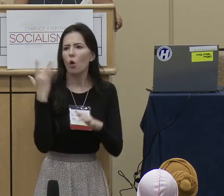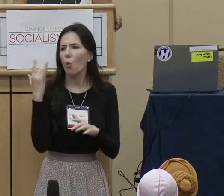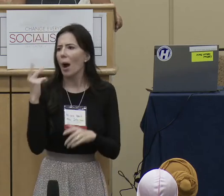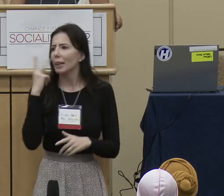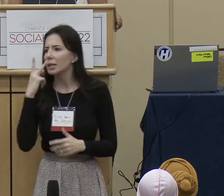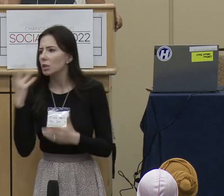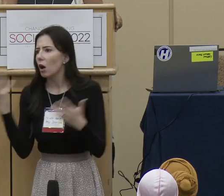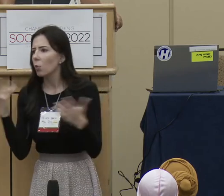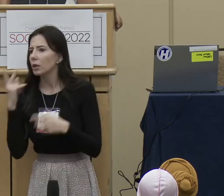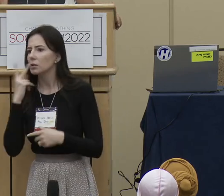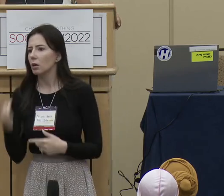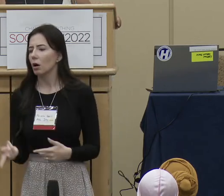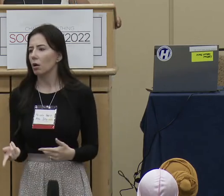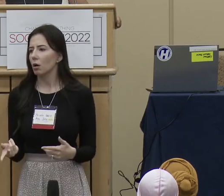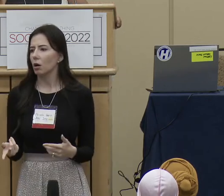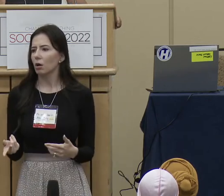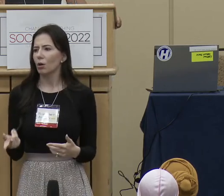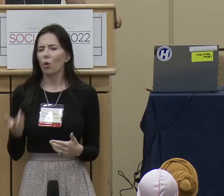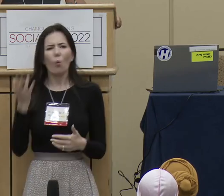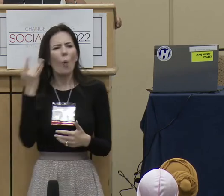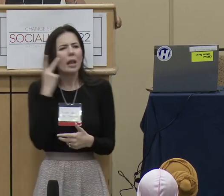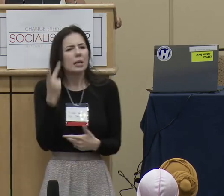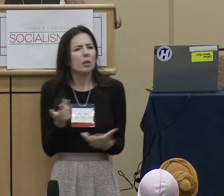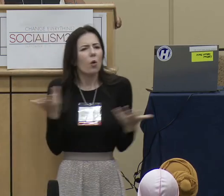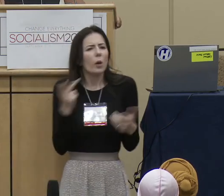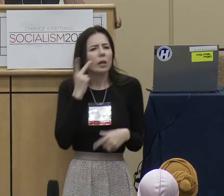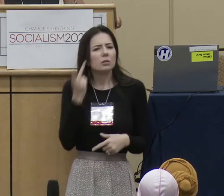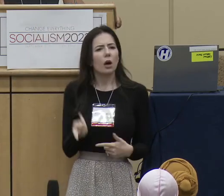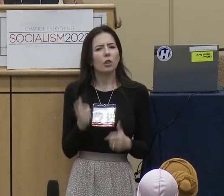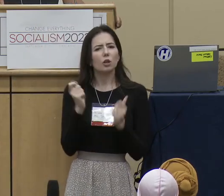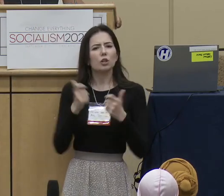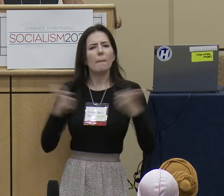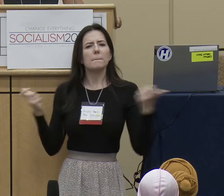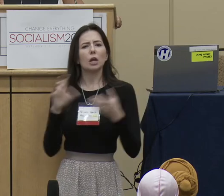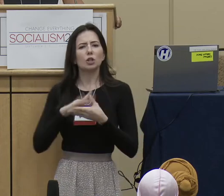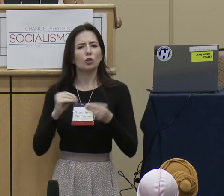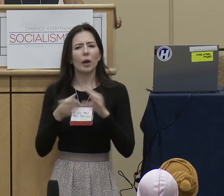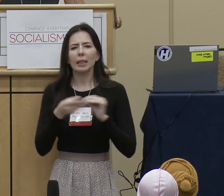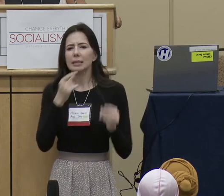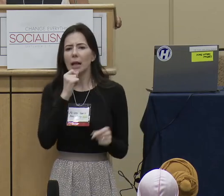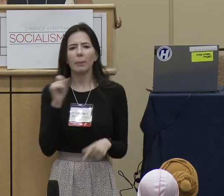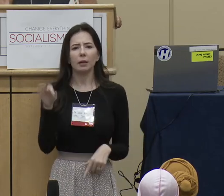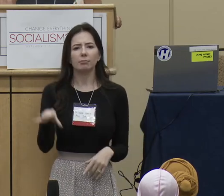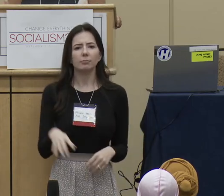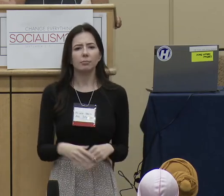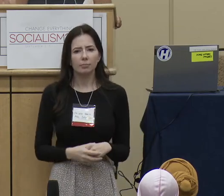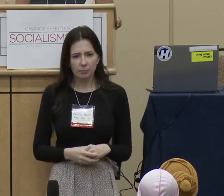accessible language to understand what we're up against, and why they saw what they saw . And why they saw